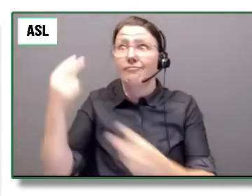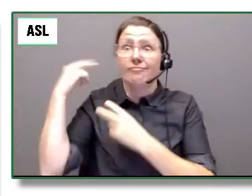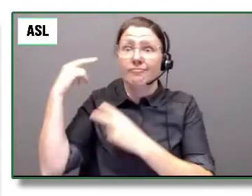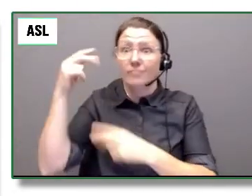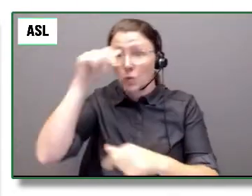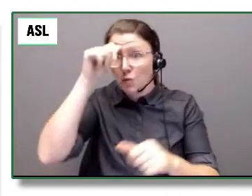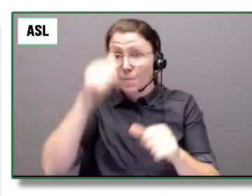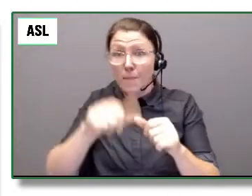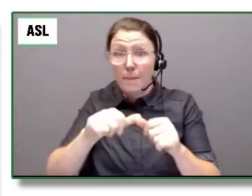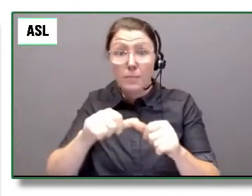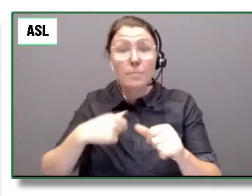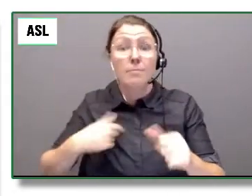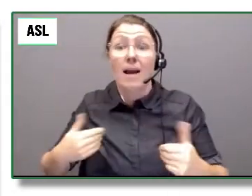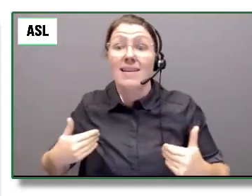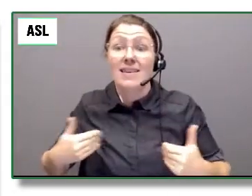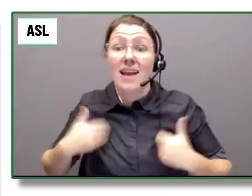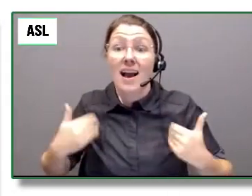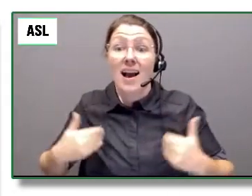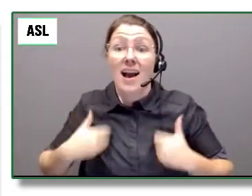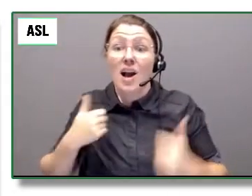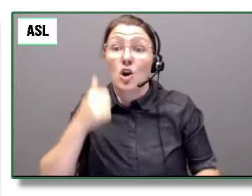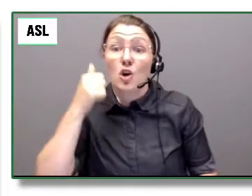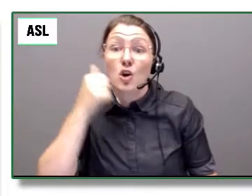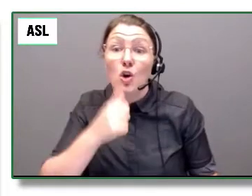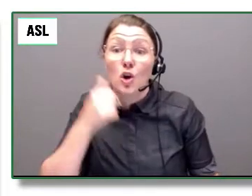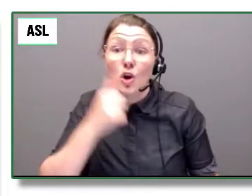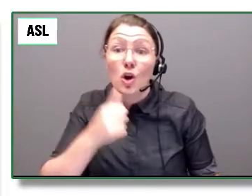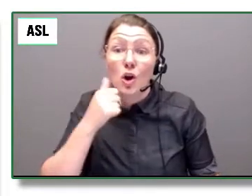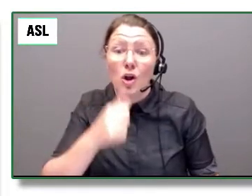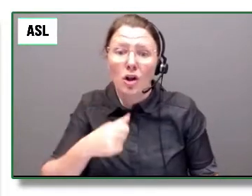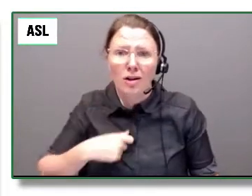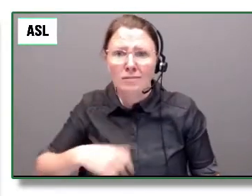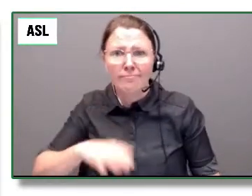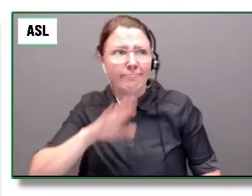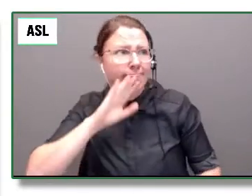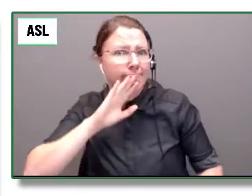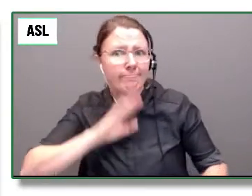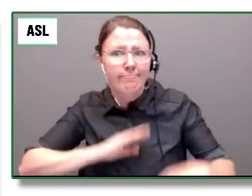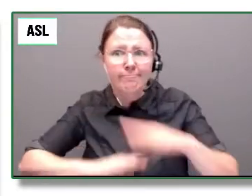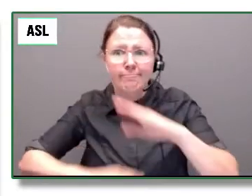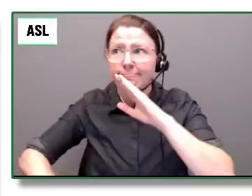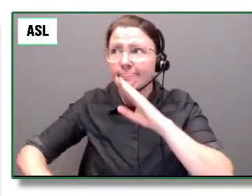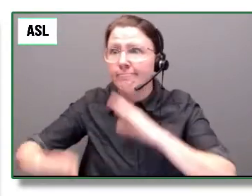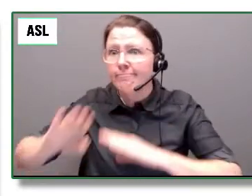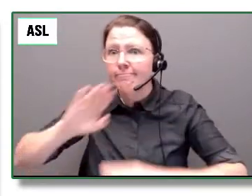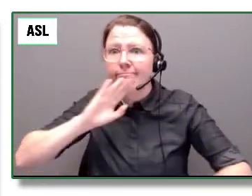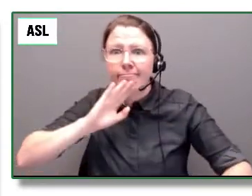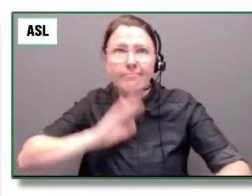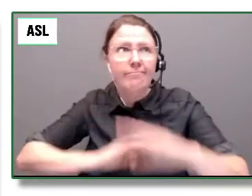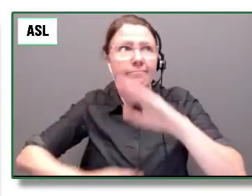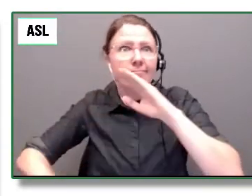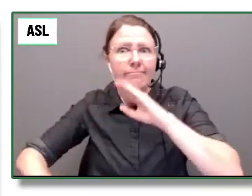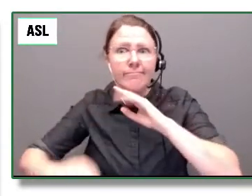being quite frustrated with this picture of reality that, you know, I